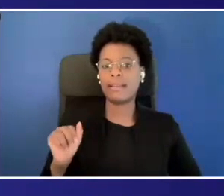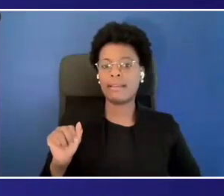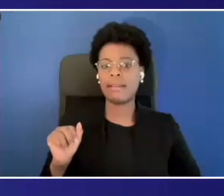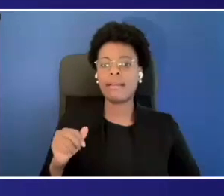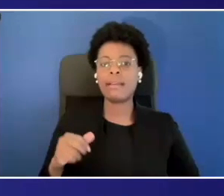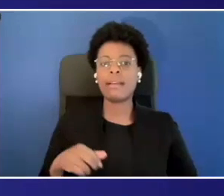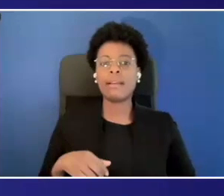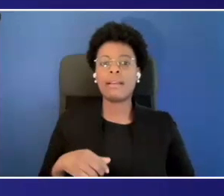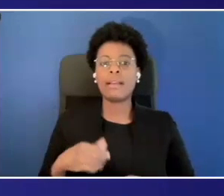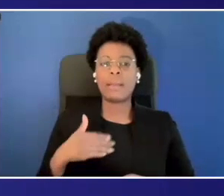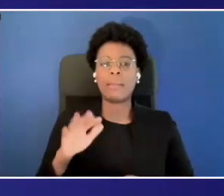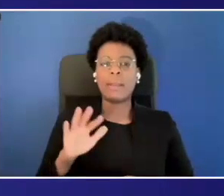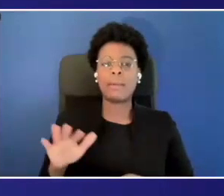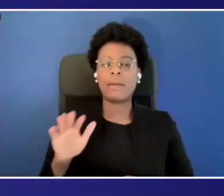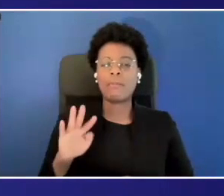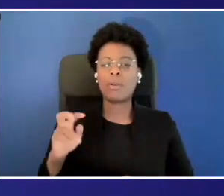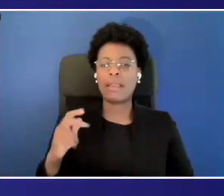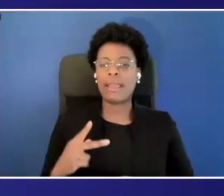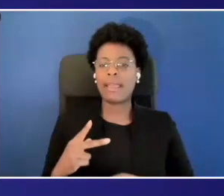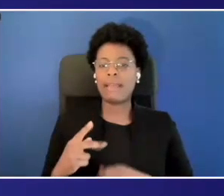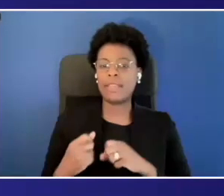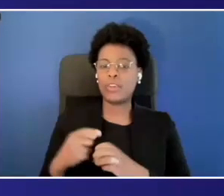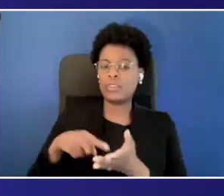Into the 10 years necessary to receive public student loan forgiveness. I've been working at the prosecutor's office for 8 and a half years and as a deputy prosecutor for over 5 years.